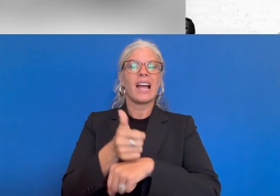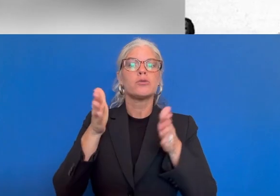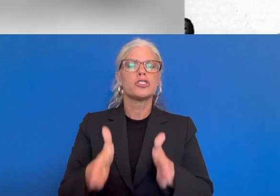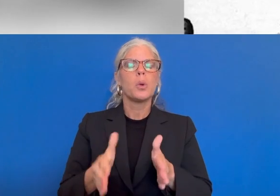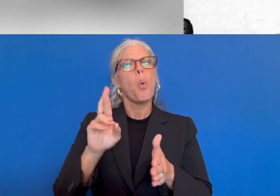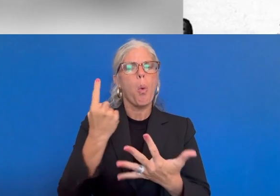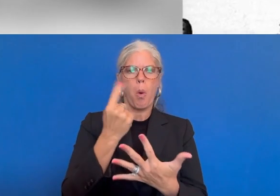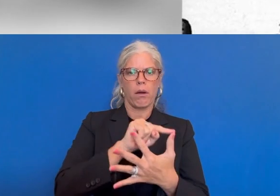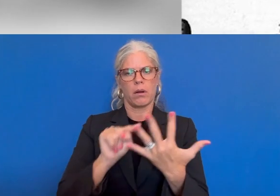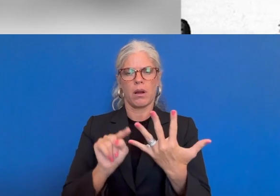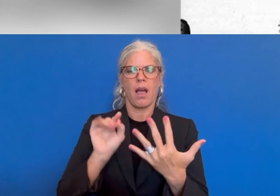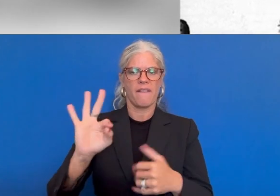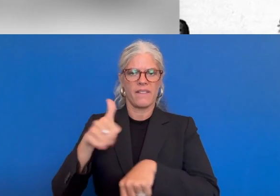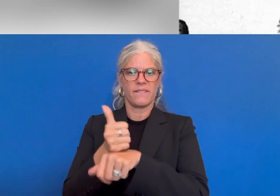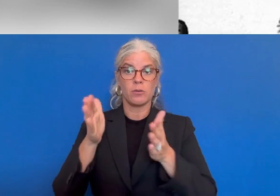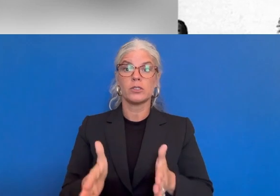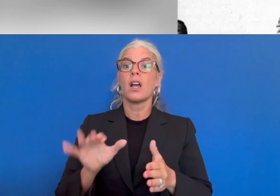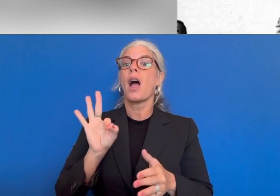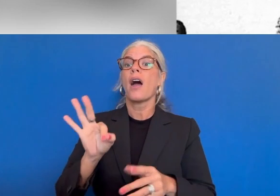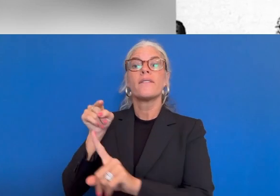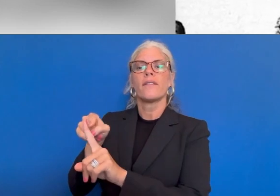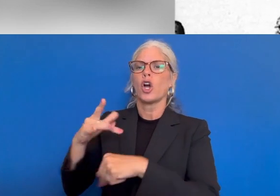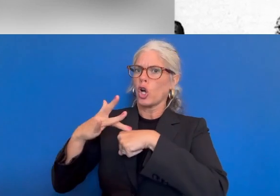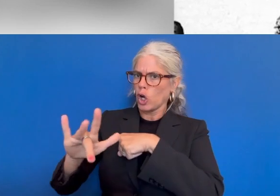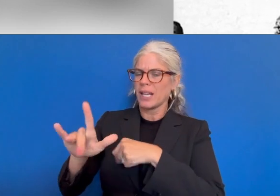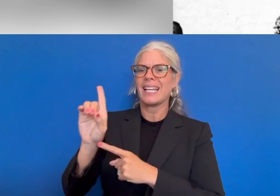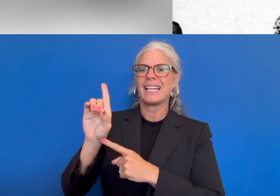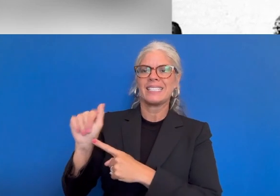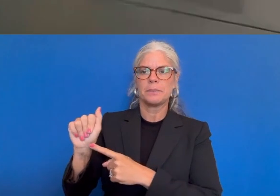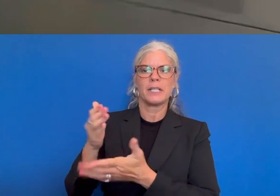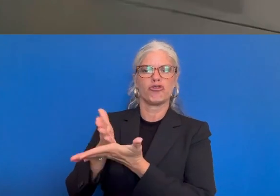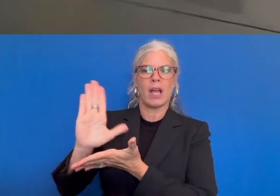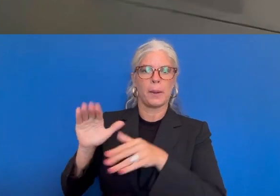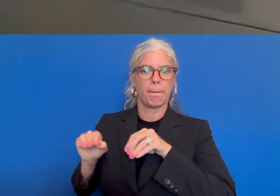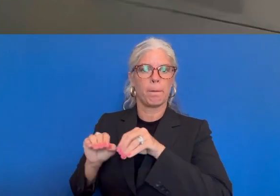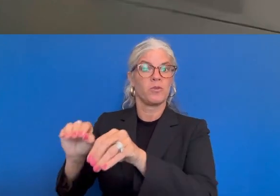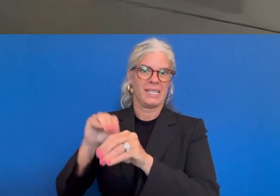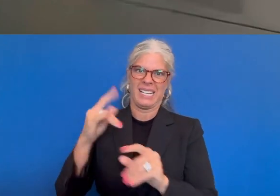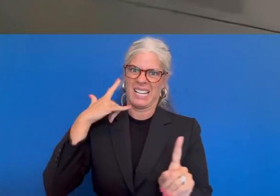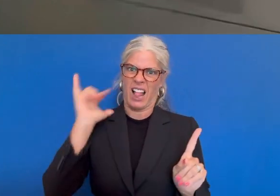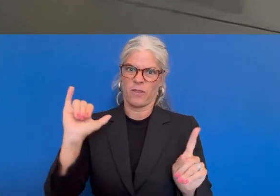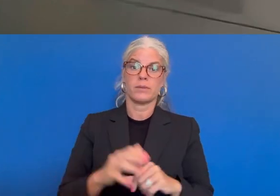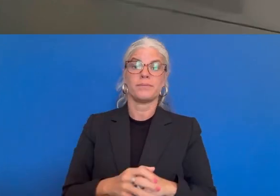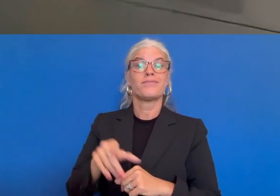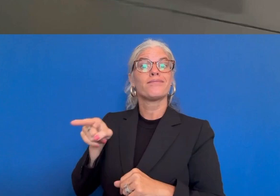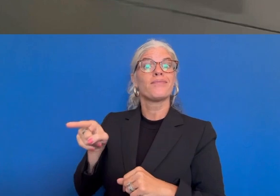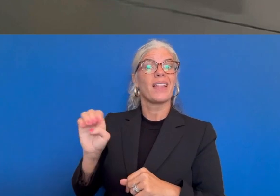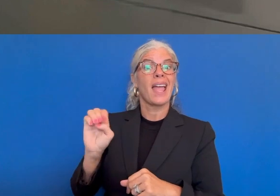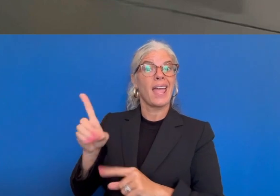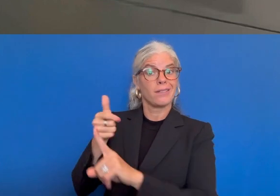of the early Disability Rights Movement in California. He was a person with post-polio,